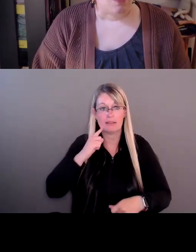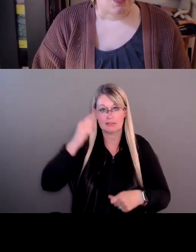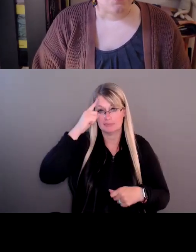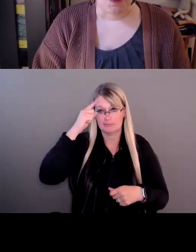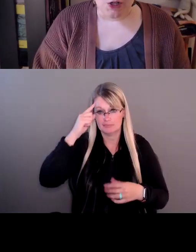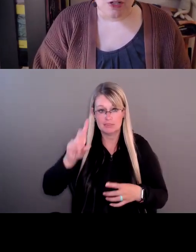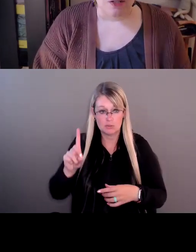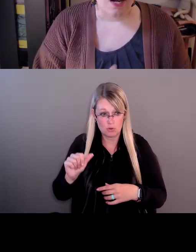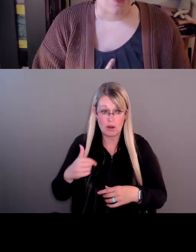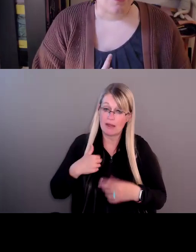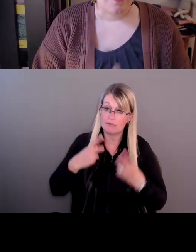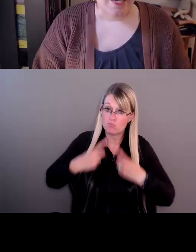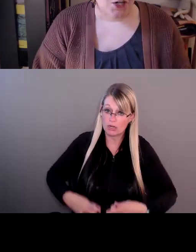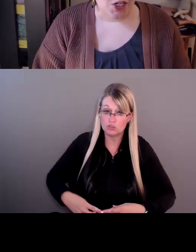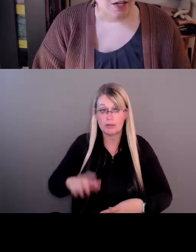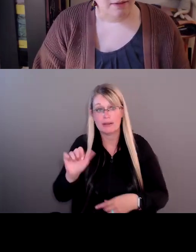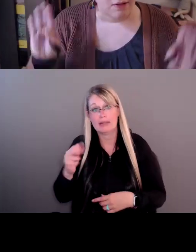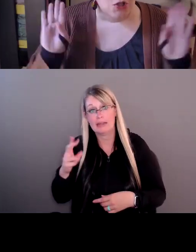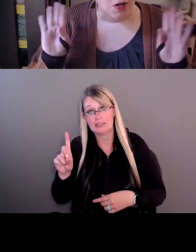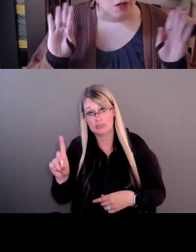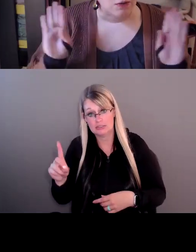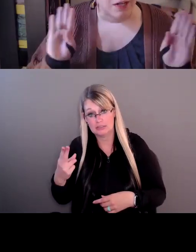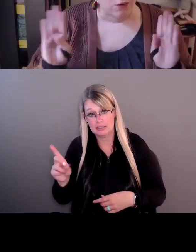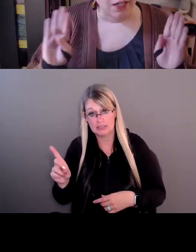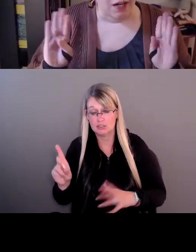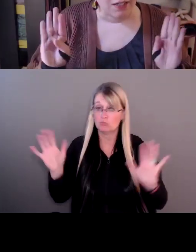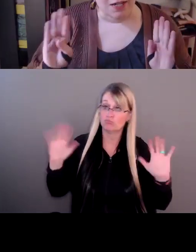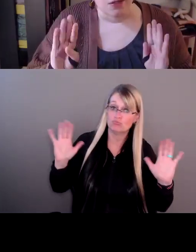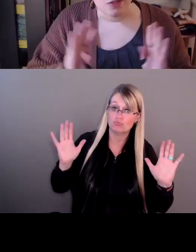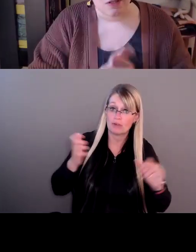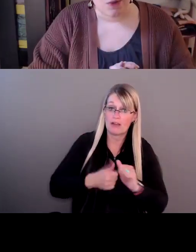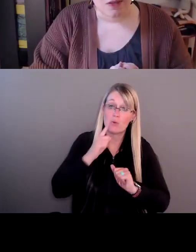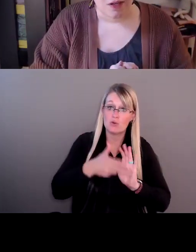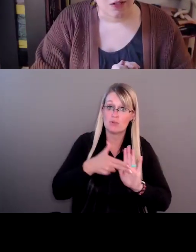I also have depression, and also have ADHD. Shut out everyone that got diagnosed with adult